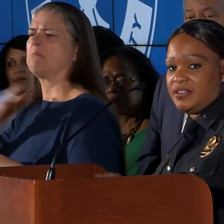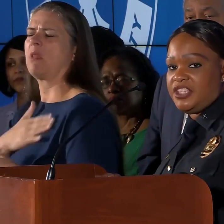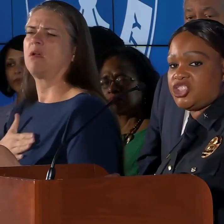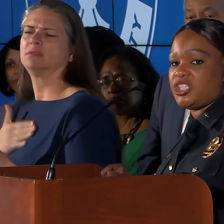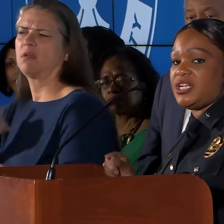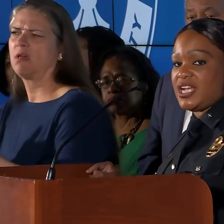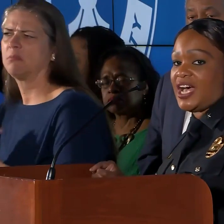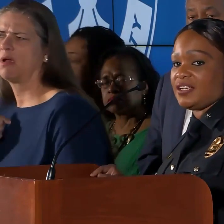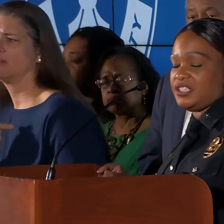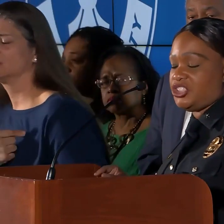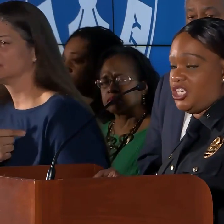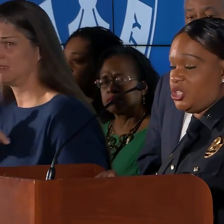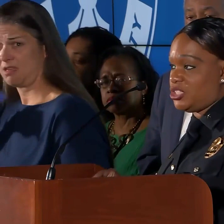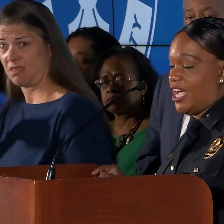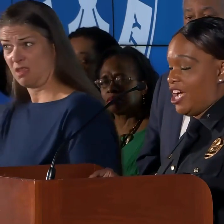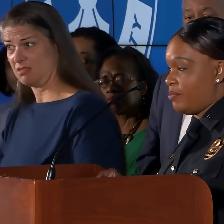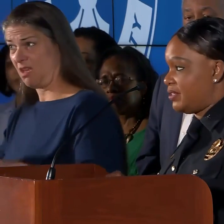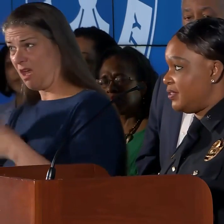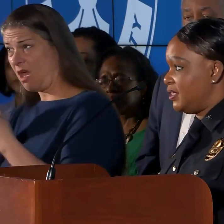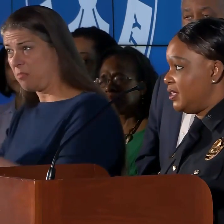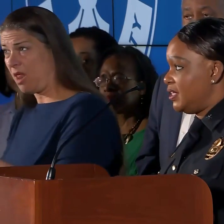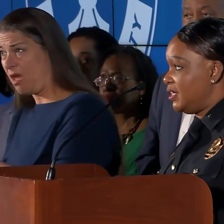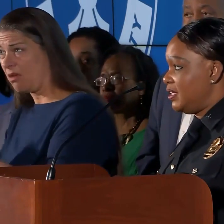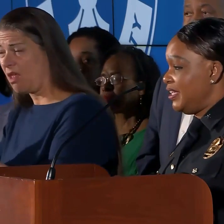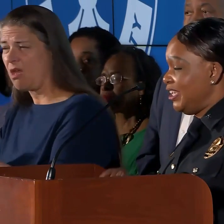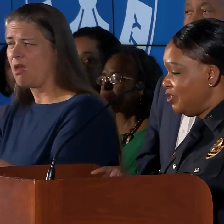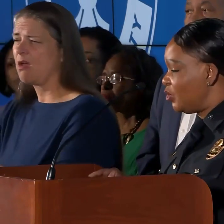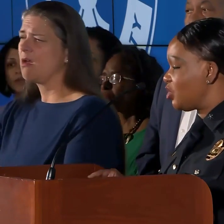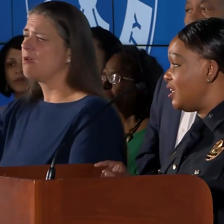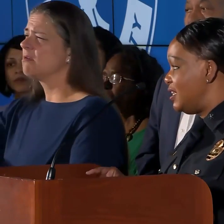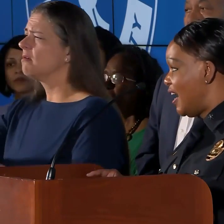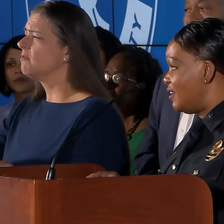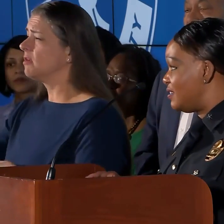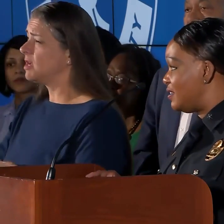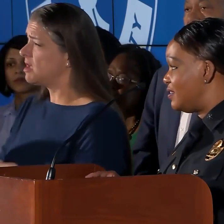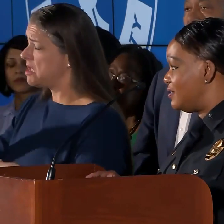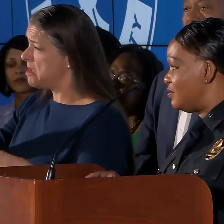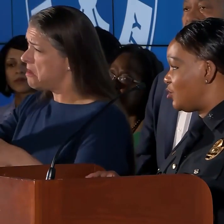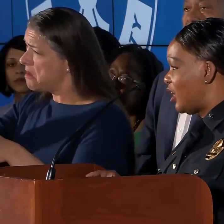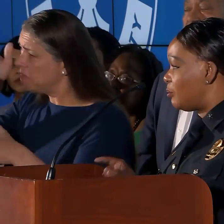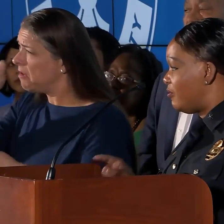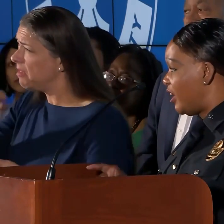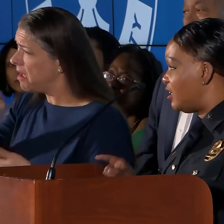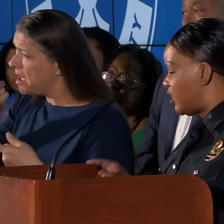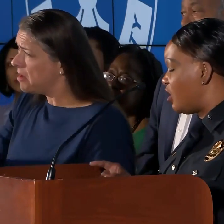This should not continue to happen. Evil should not try to prevail and take